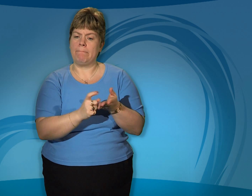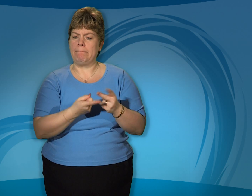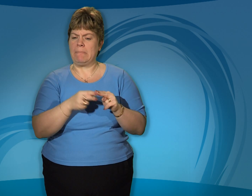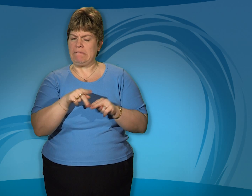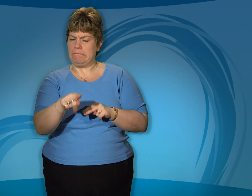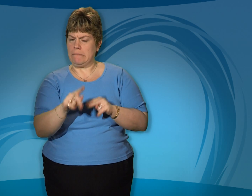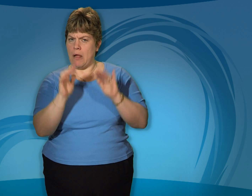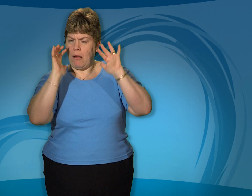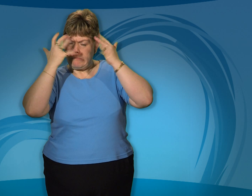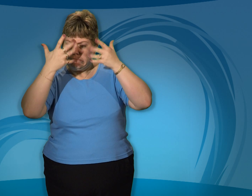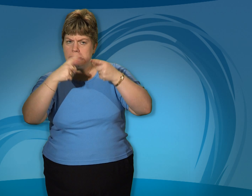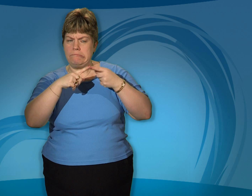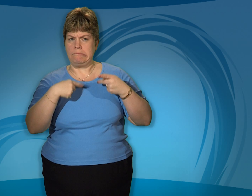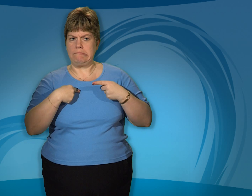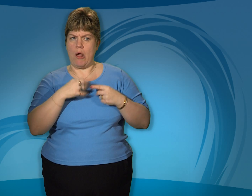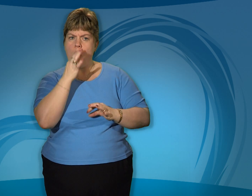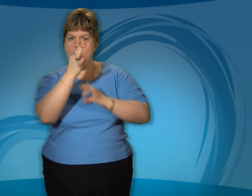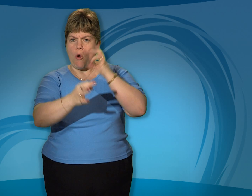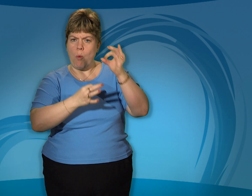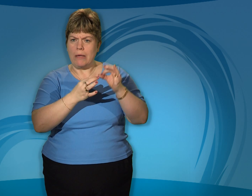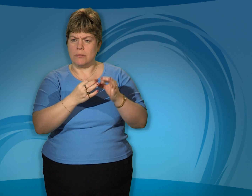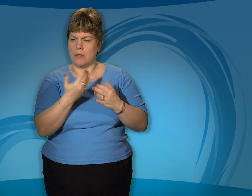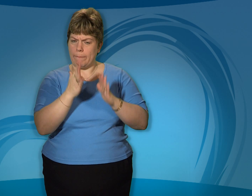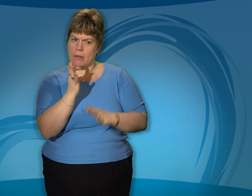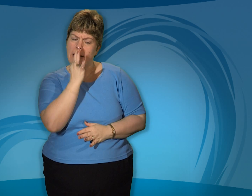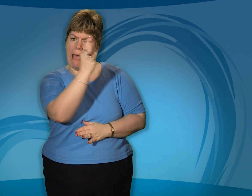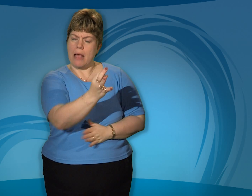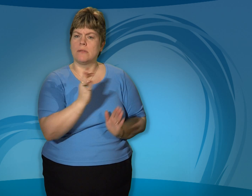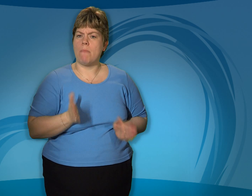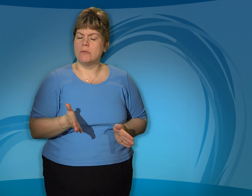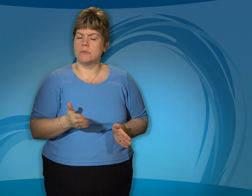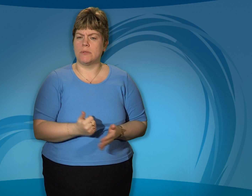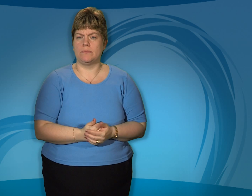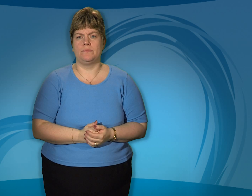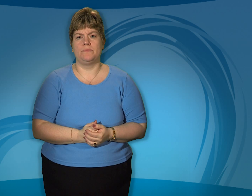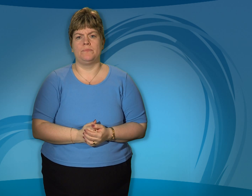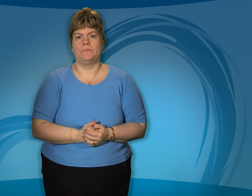If you have any questions or worries at this point please raise them.